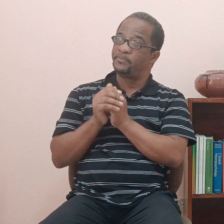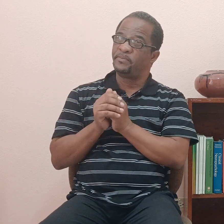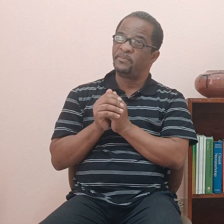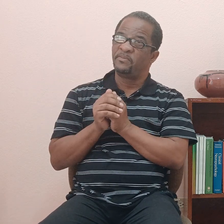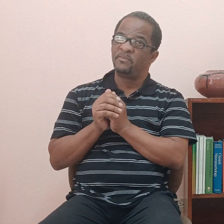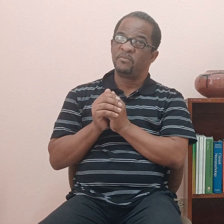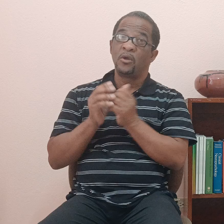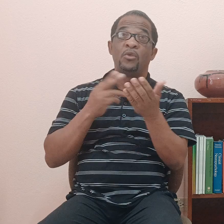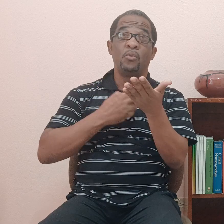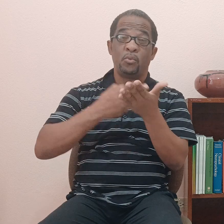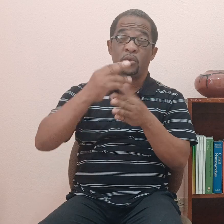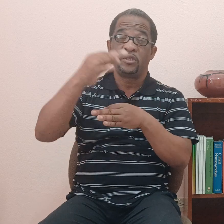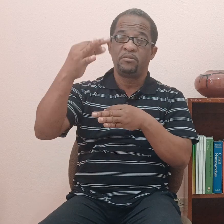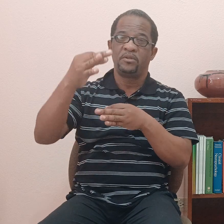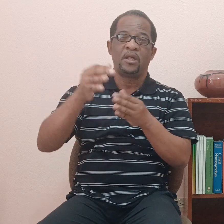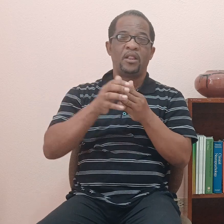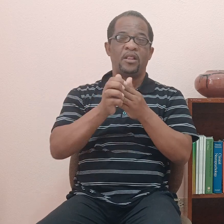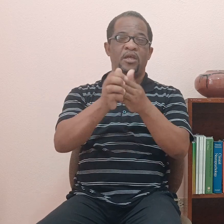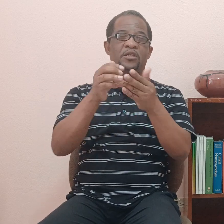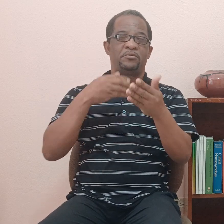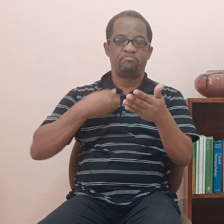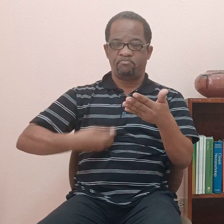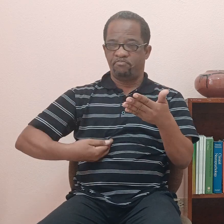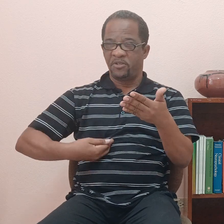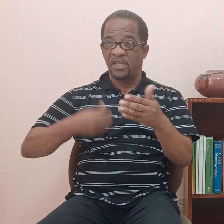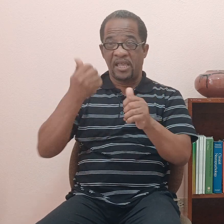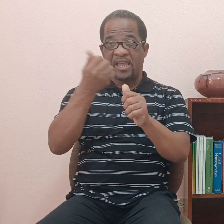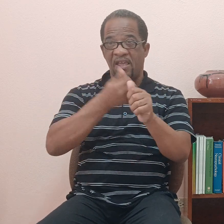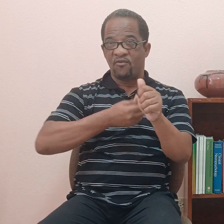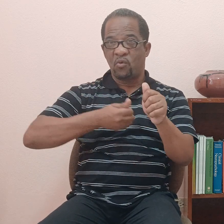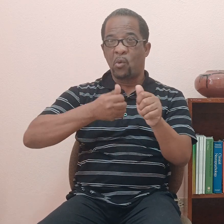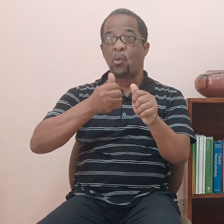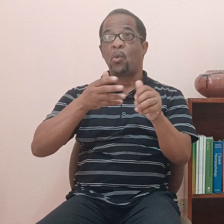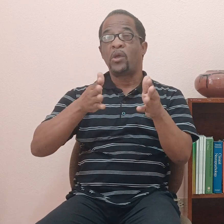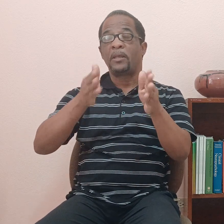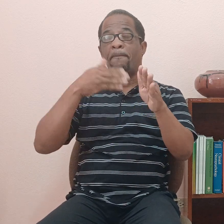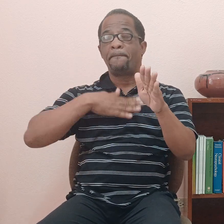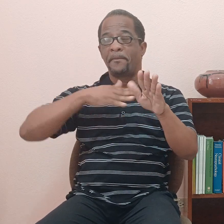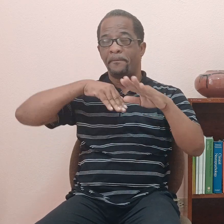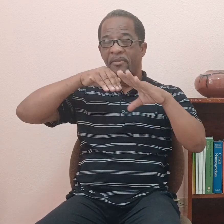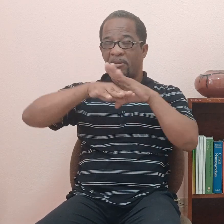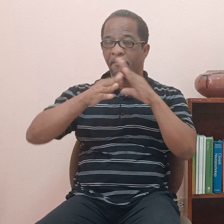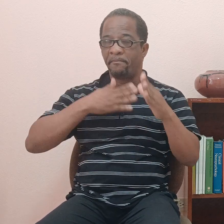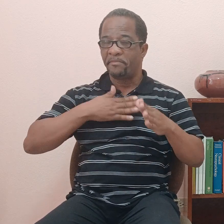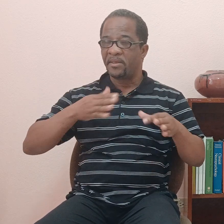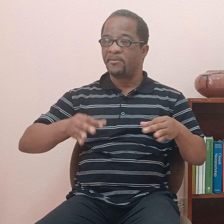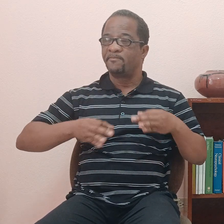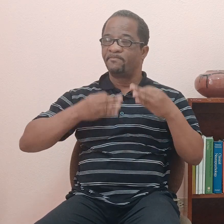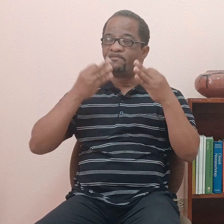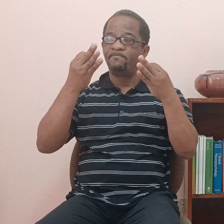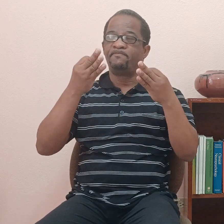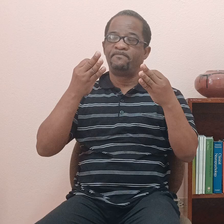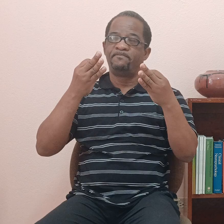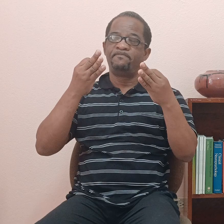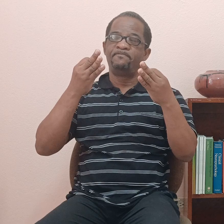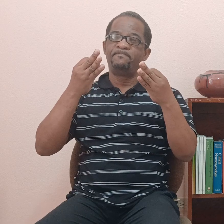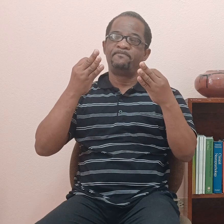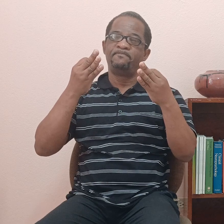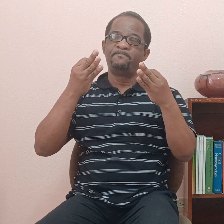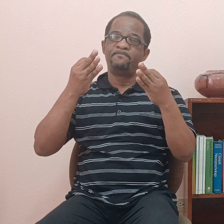The Holy Spirit leads me in all aspects of my life.